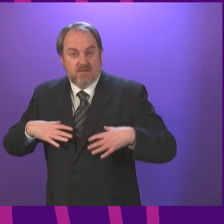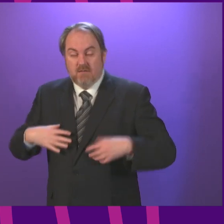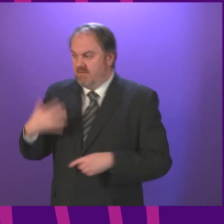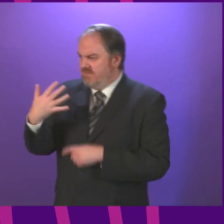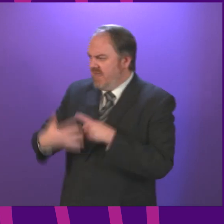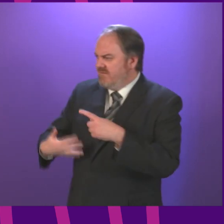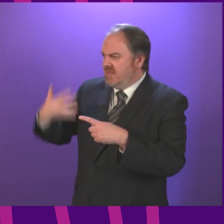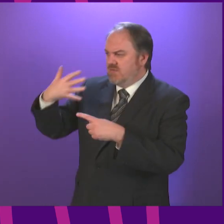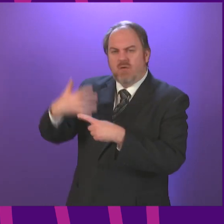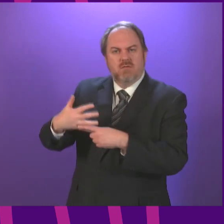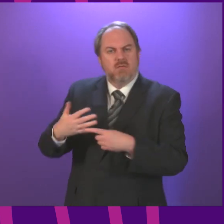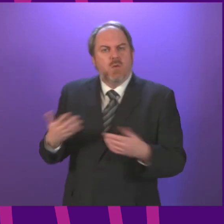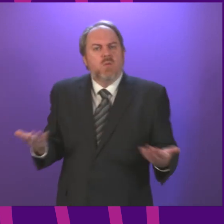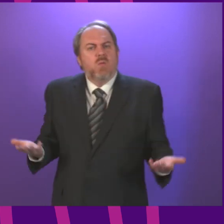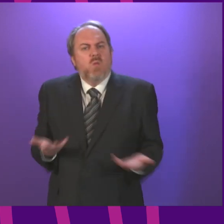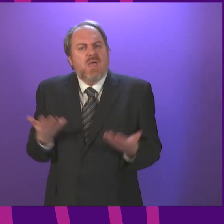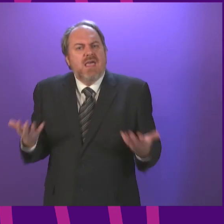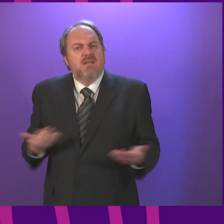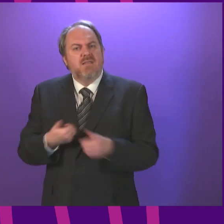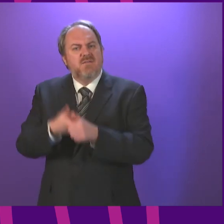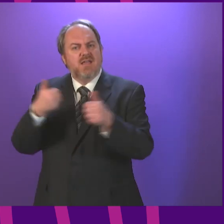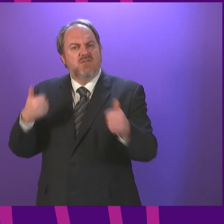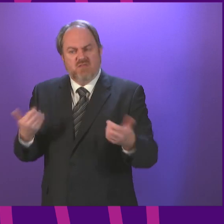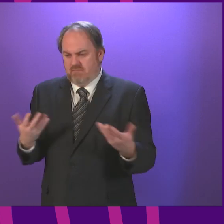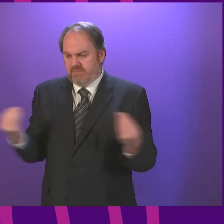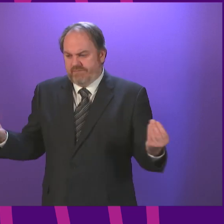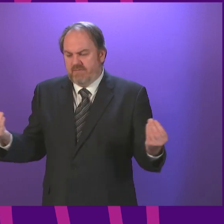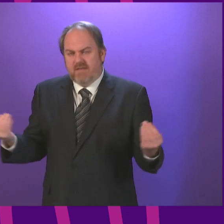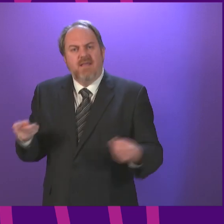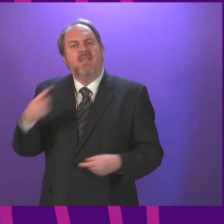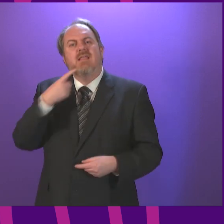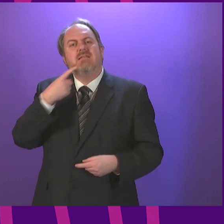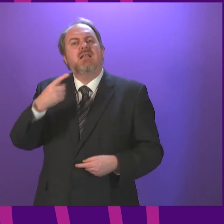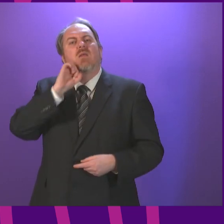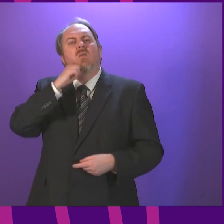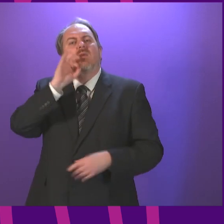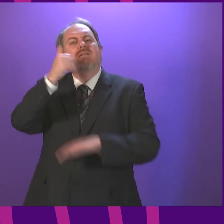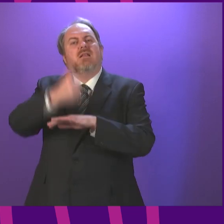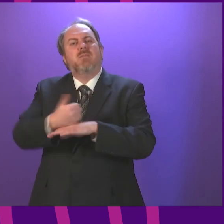The company said that it would invest in a new aluminium-bottle plant, but that has not